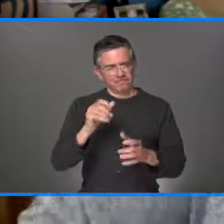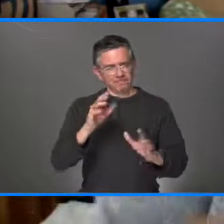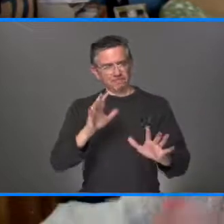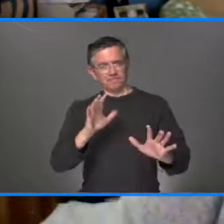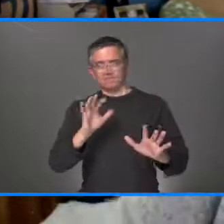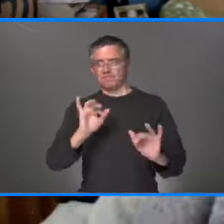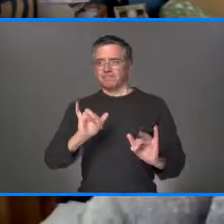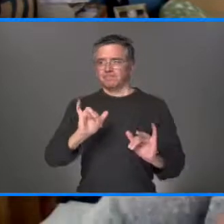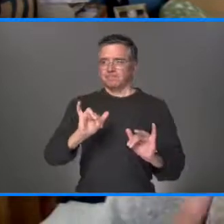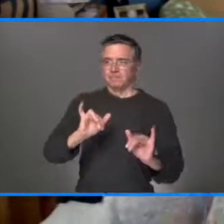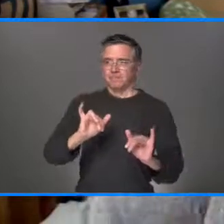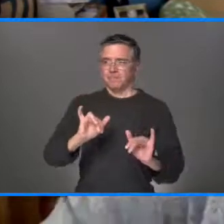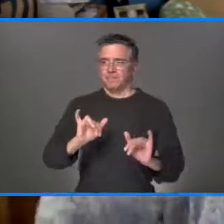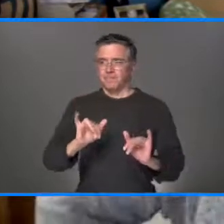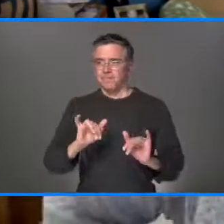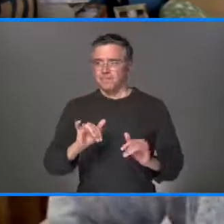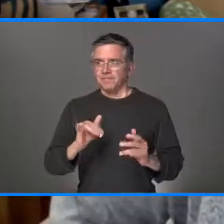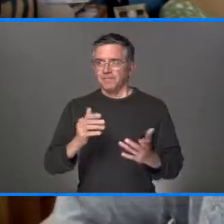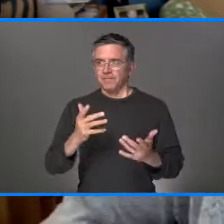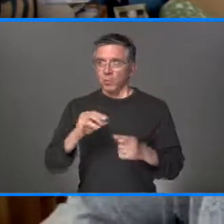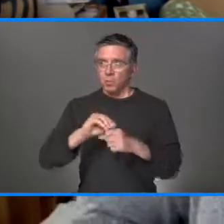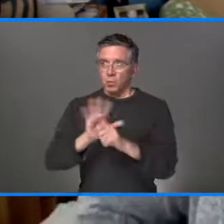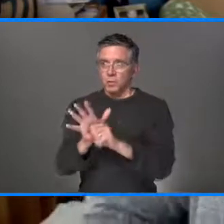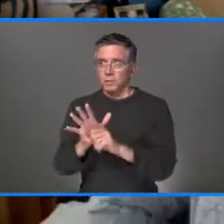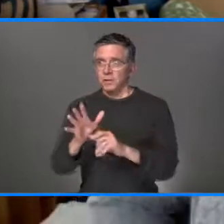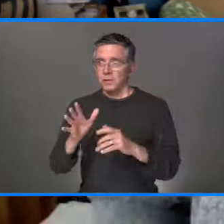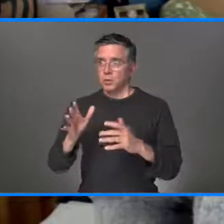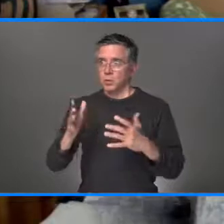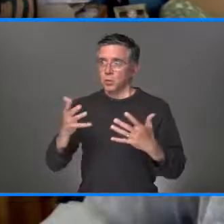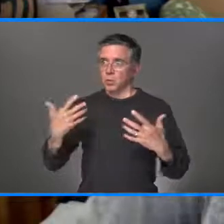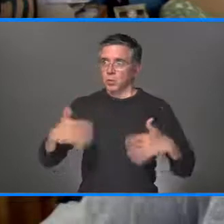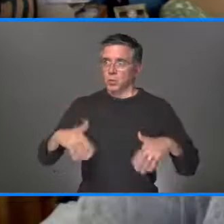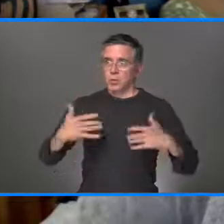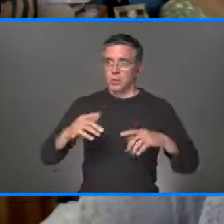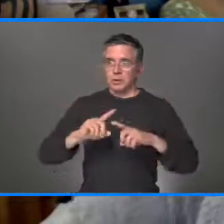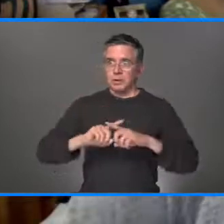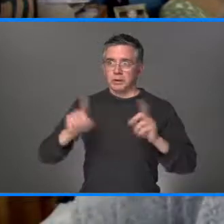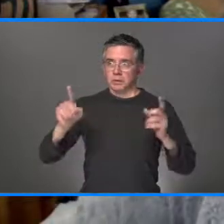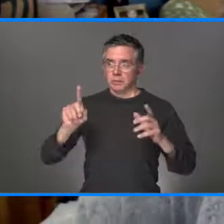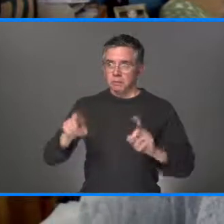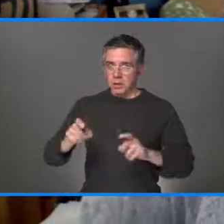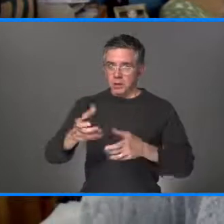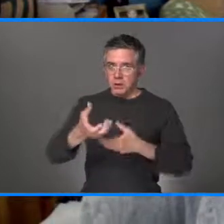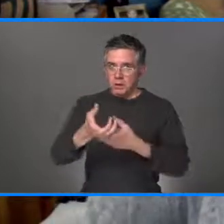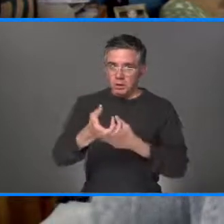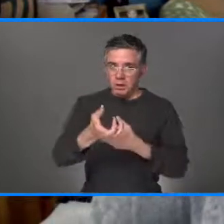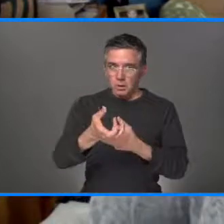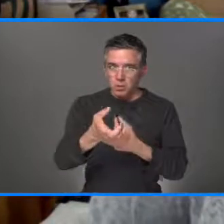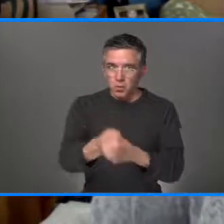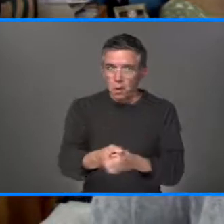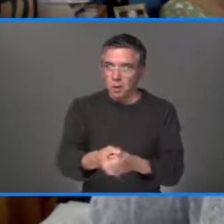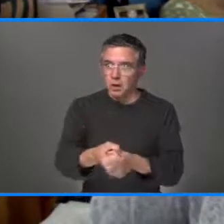of public health and of others is to be trustworthy, and you know, and it's been hard.